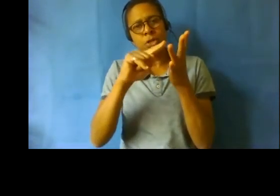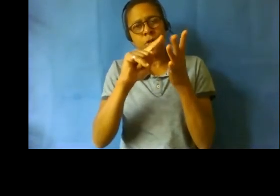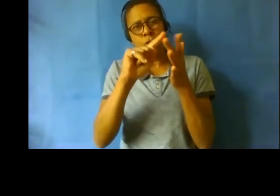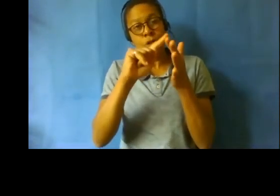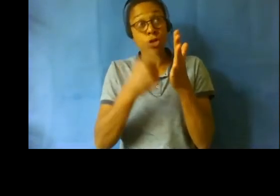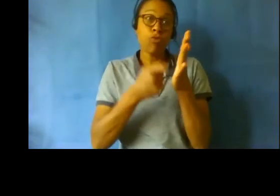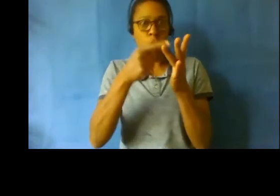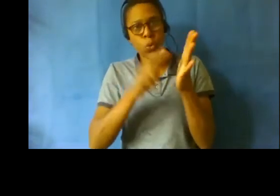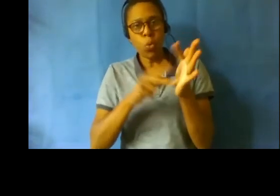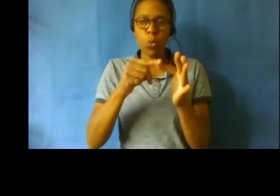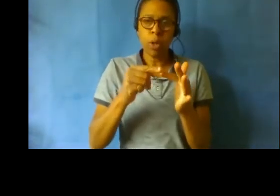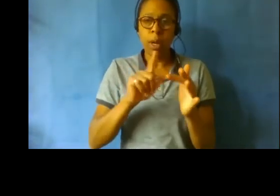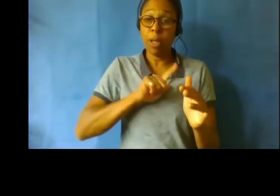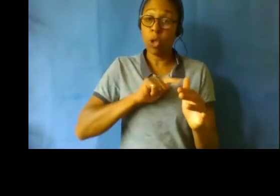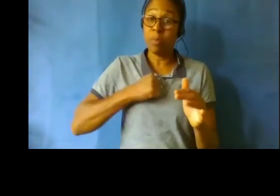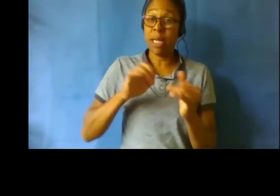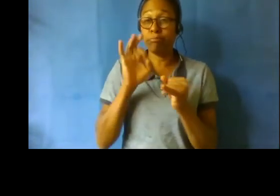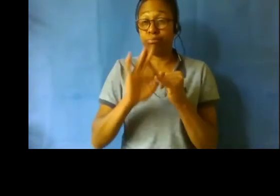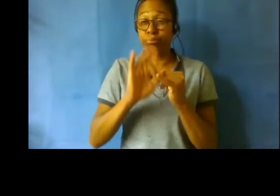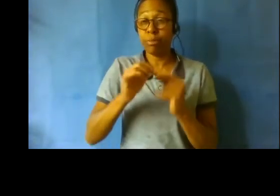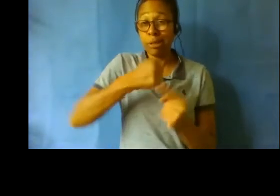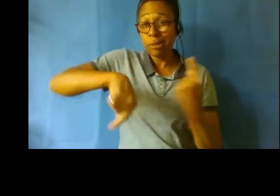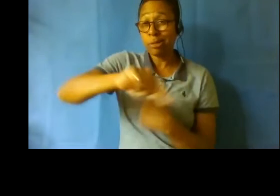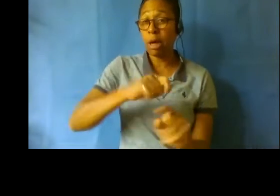have a lot of concerns because I already have premenstrual dysphoric disorder